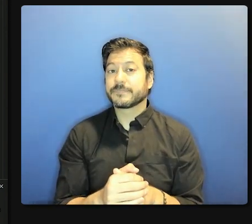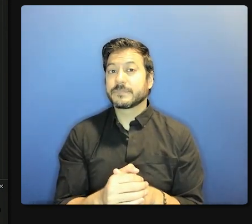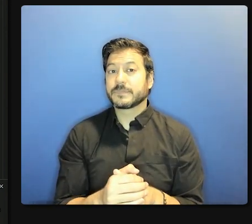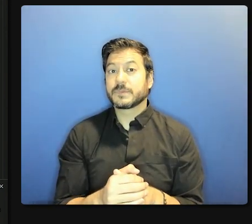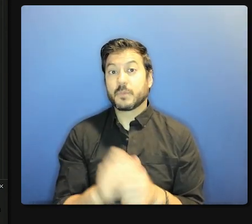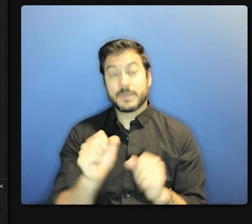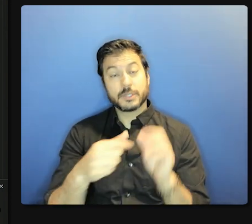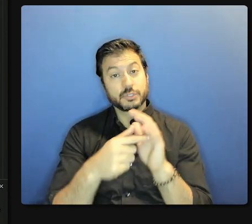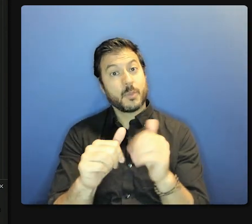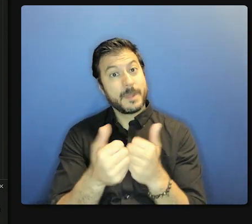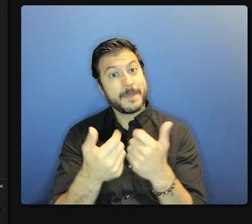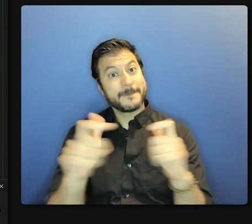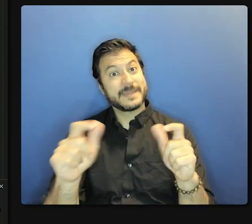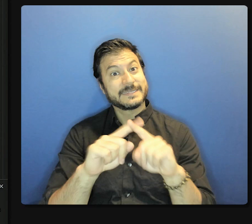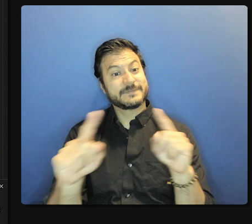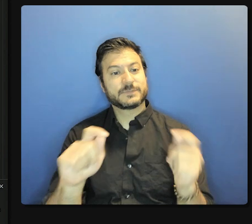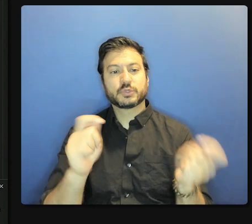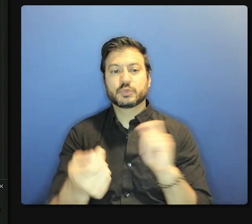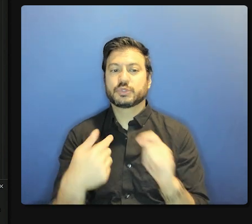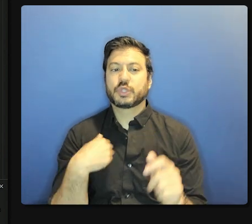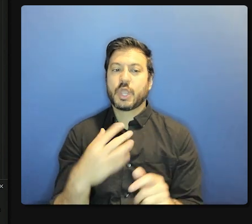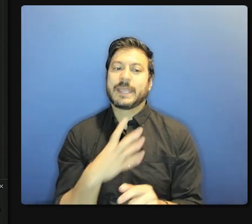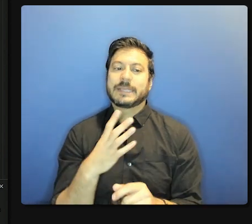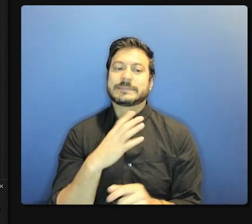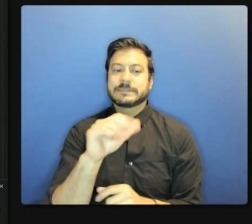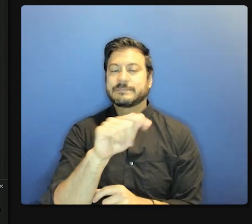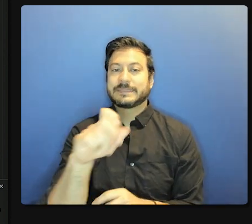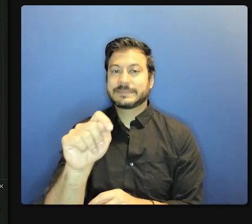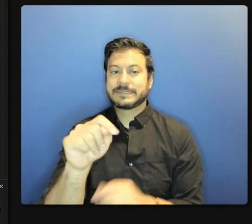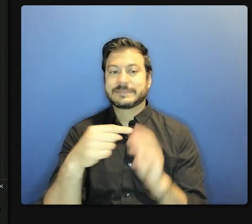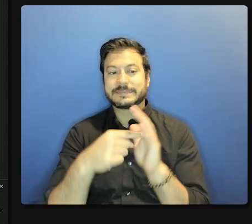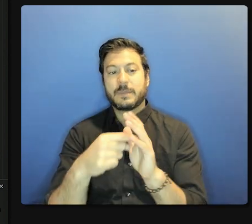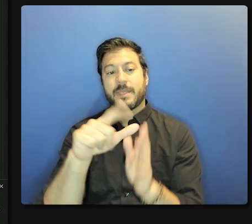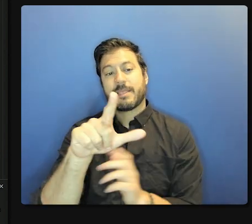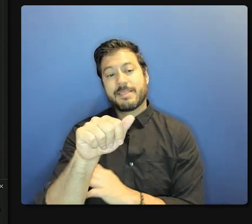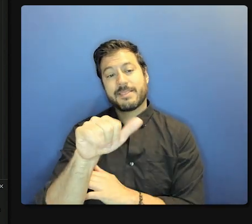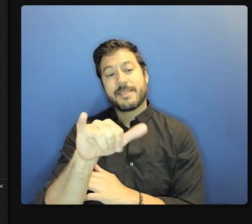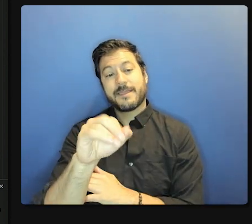Let's see what a difference this makes by switching to our custom asset layout.